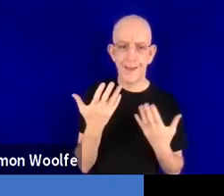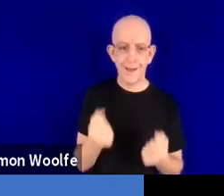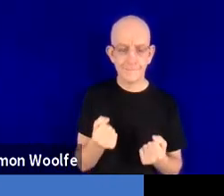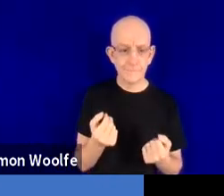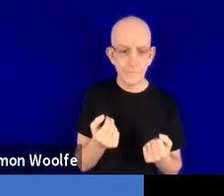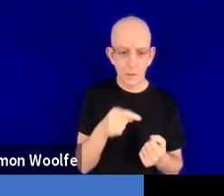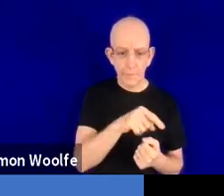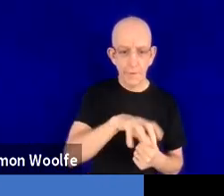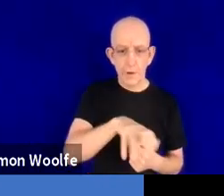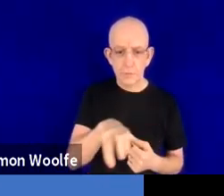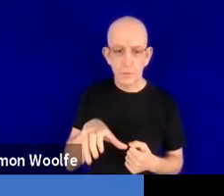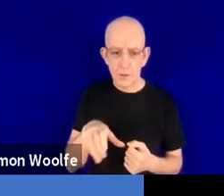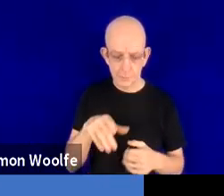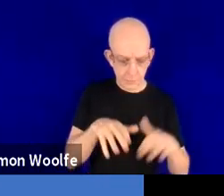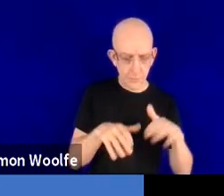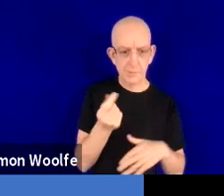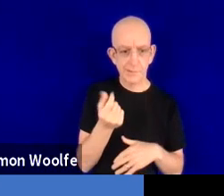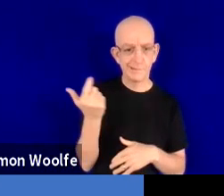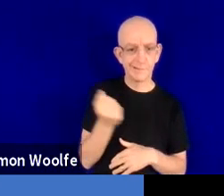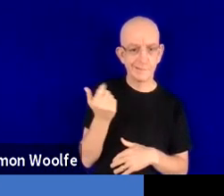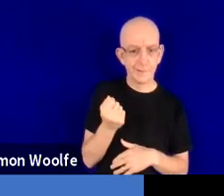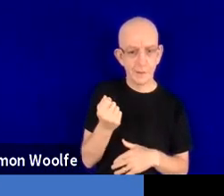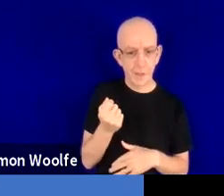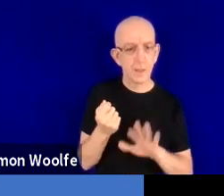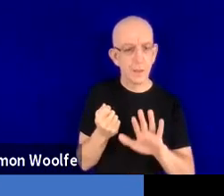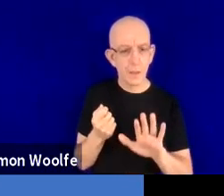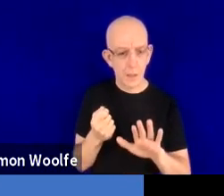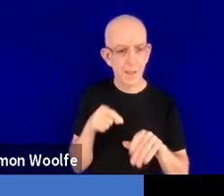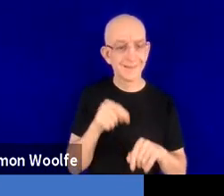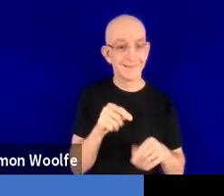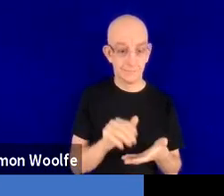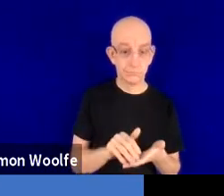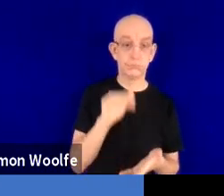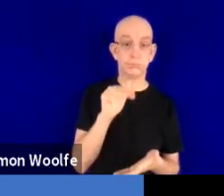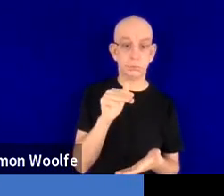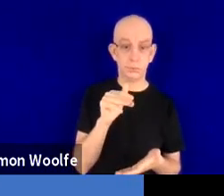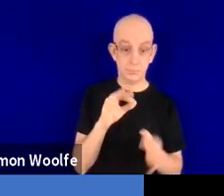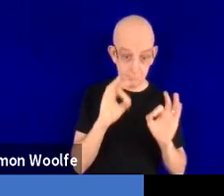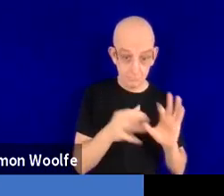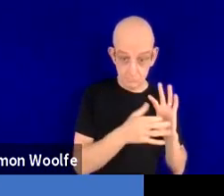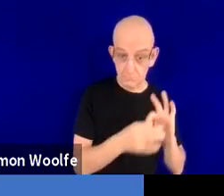someone was kind of doubled the coverage, these still remain quite low coverage benefits